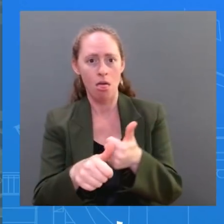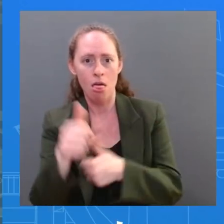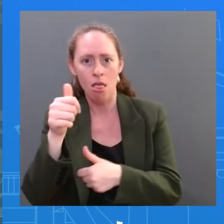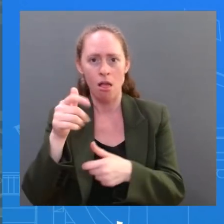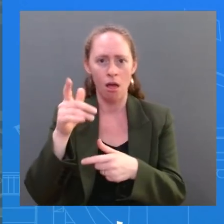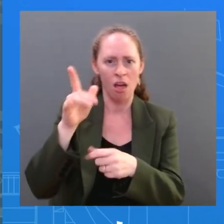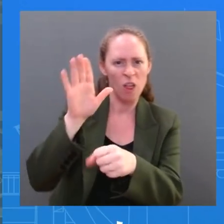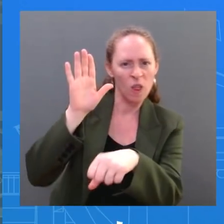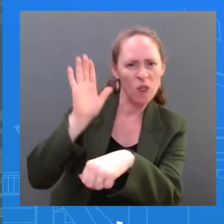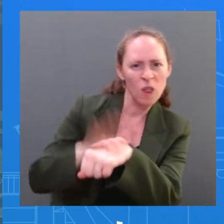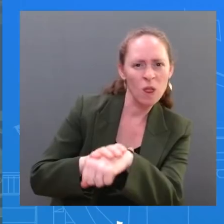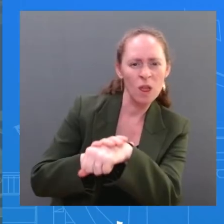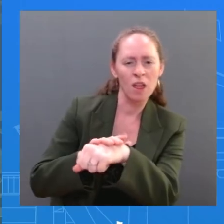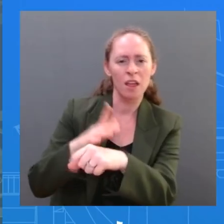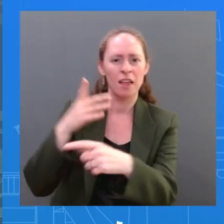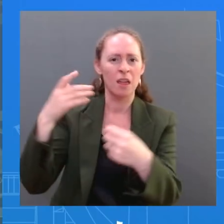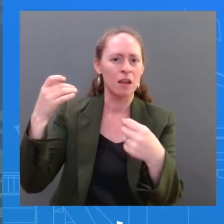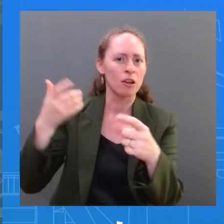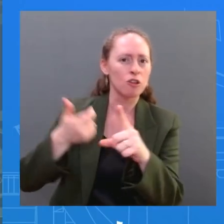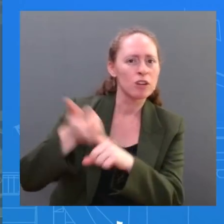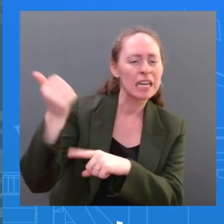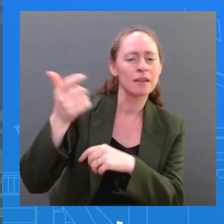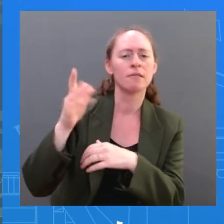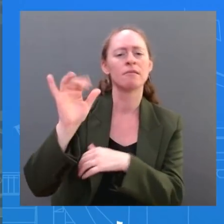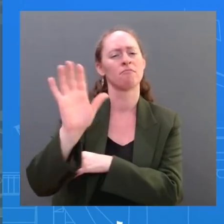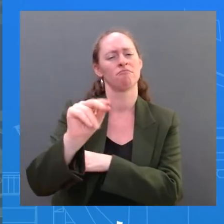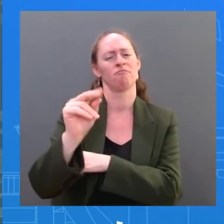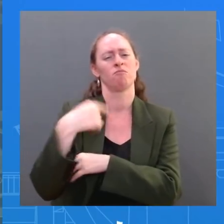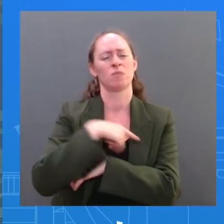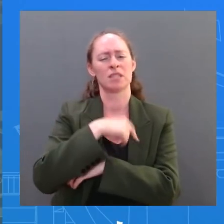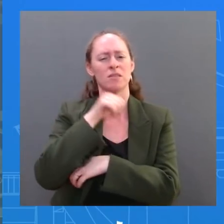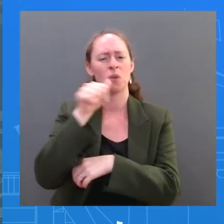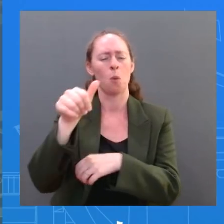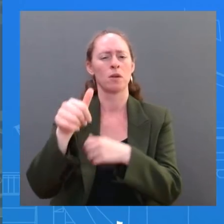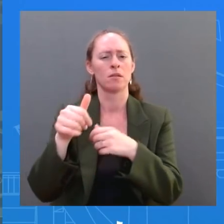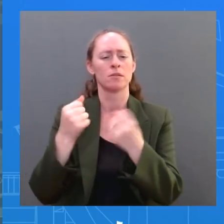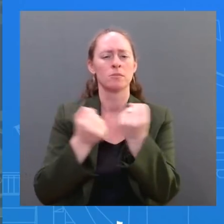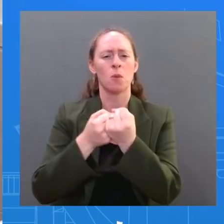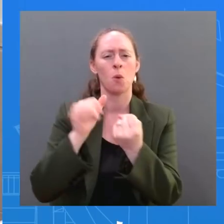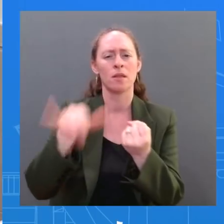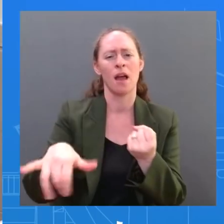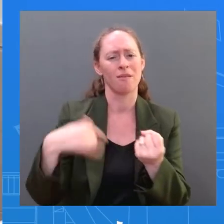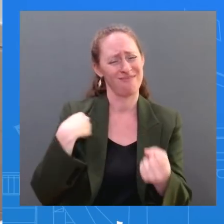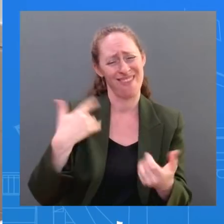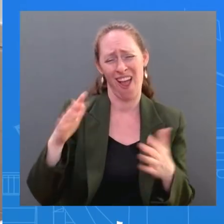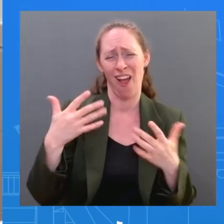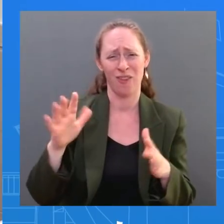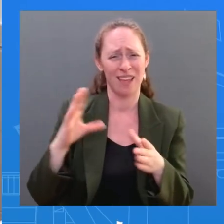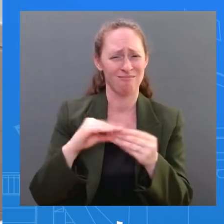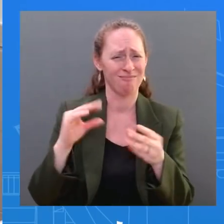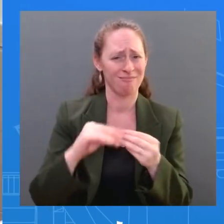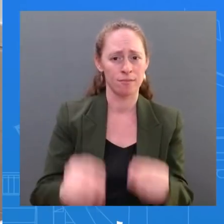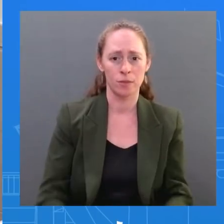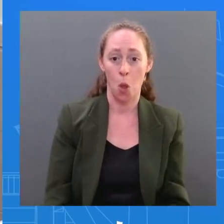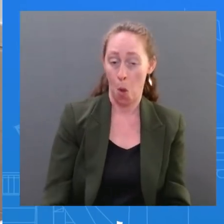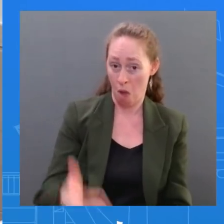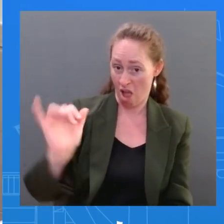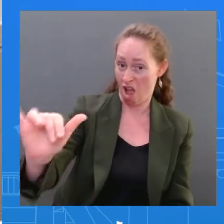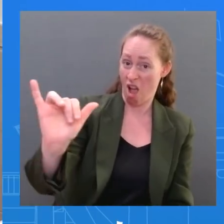and we have put out statements in his name and many, many times. The Press: So there are circumstances that it's okay if protesters know that if a justice is out to eat at a restaurant, that pro- -- Ms. Jean-Pierre: Well --